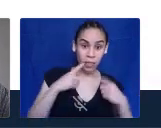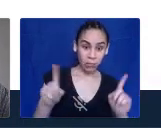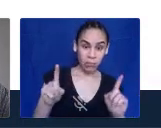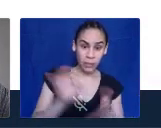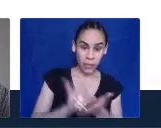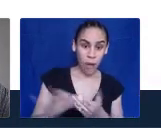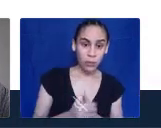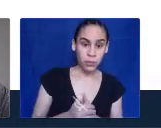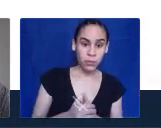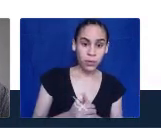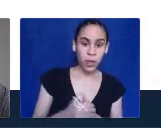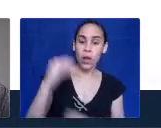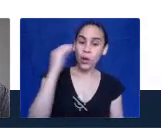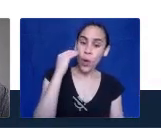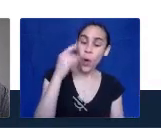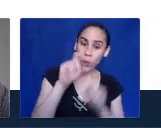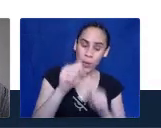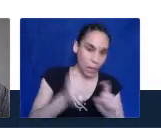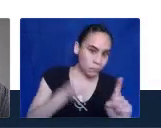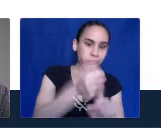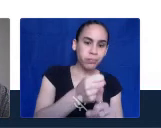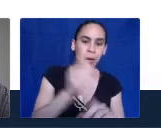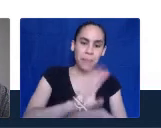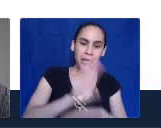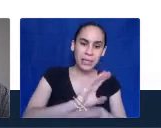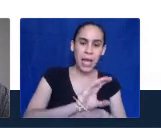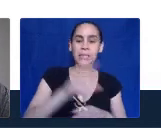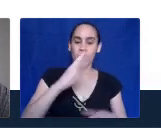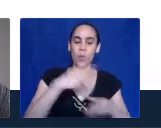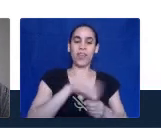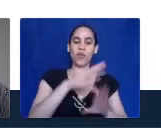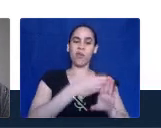you can make this impact on your other roles are just as important because that initiative and